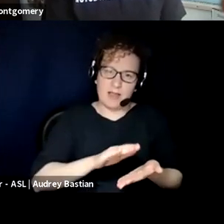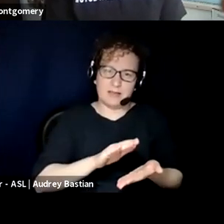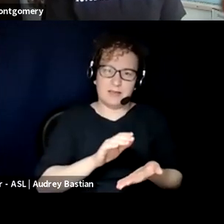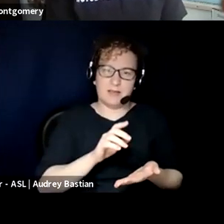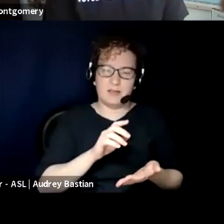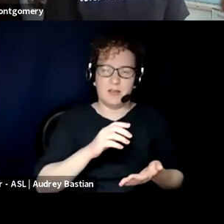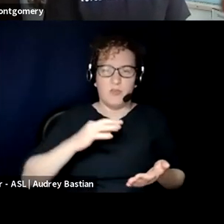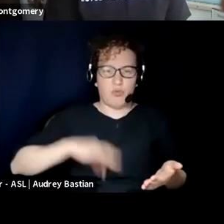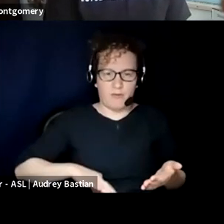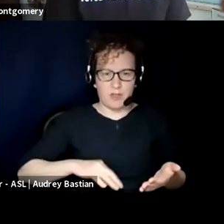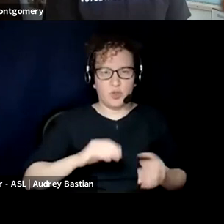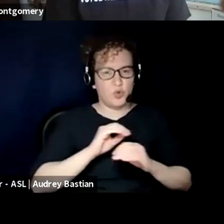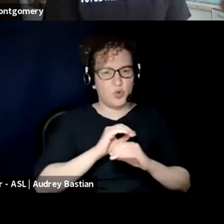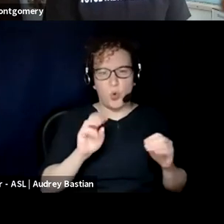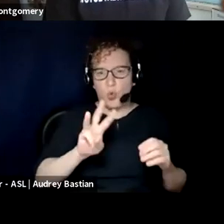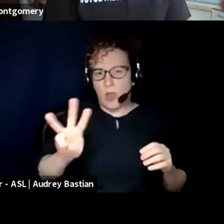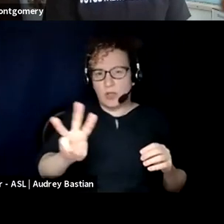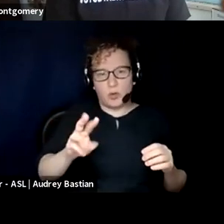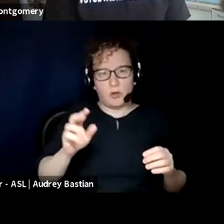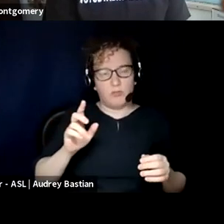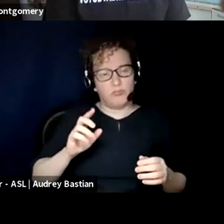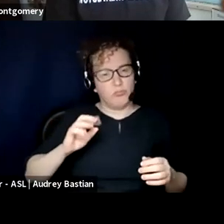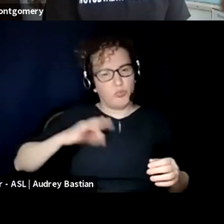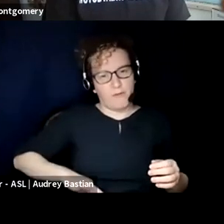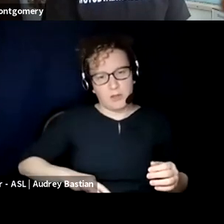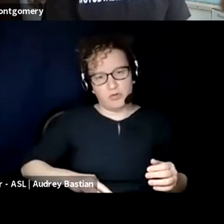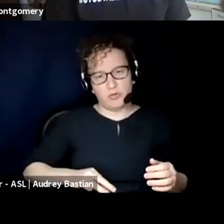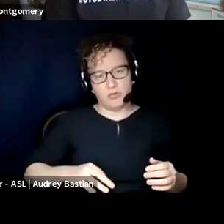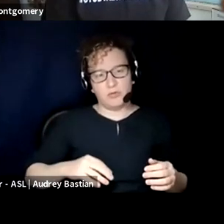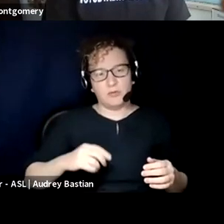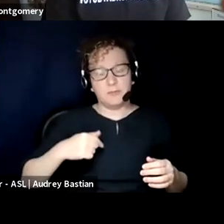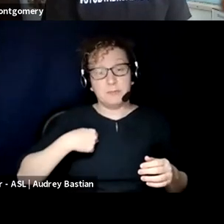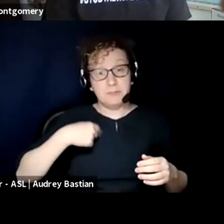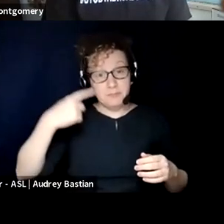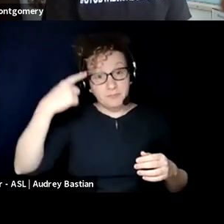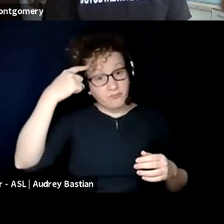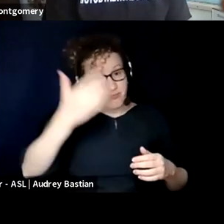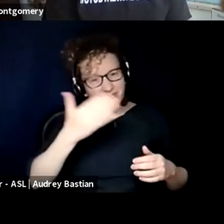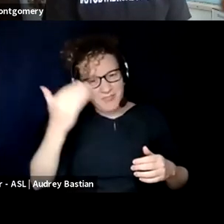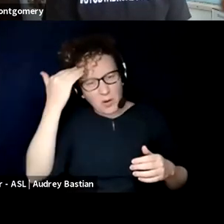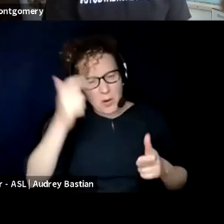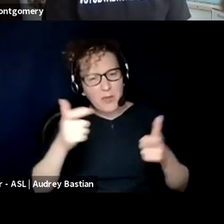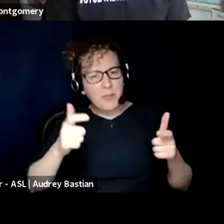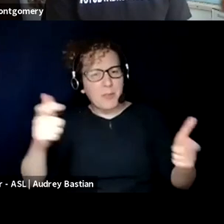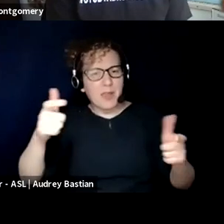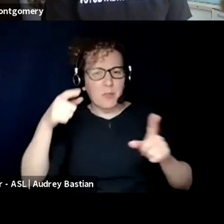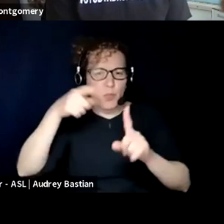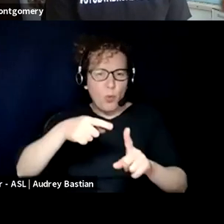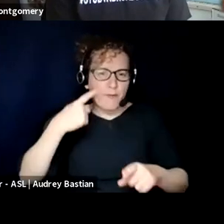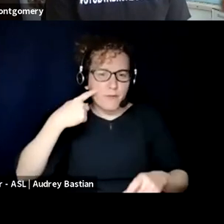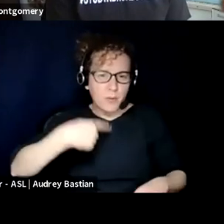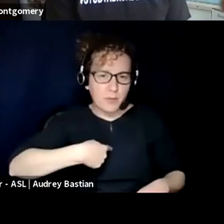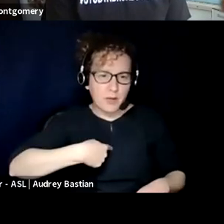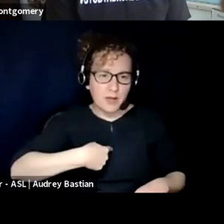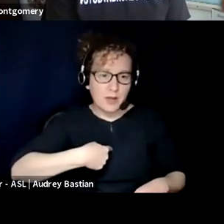Western privilege. I think another really big point for me was being able to connect